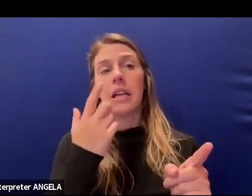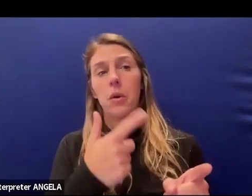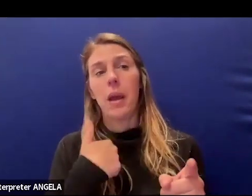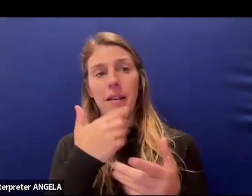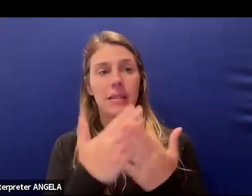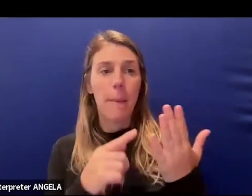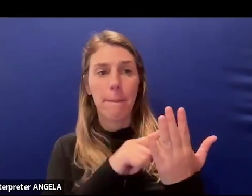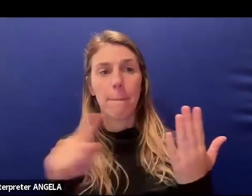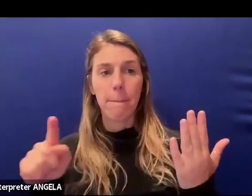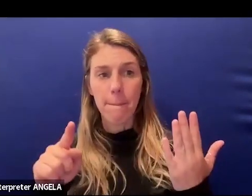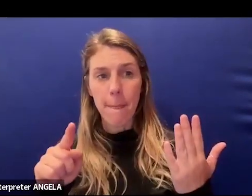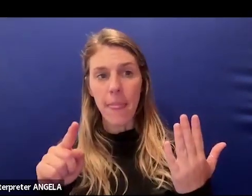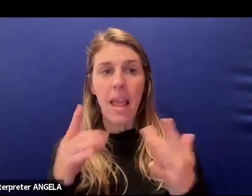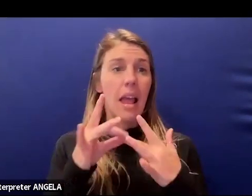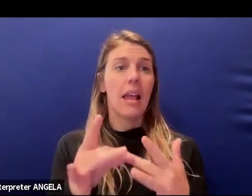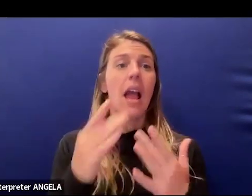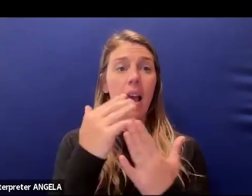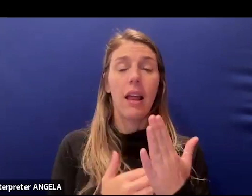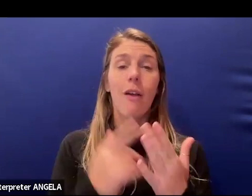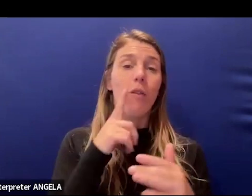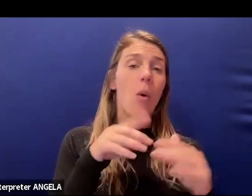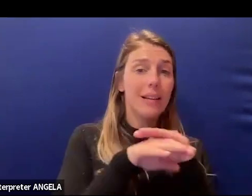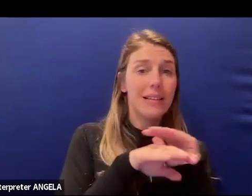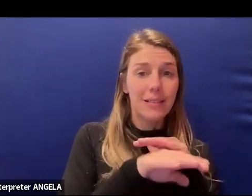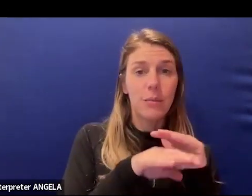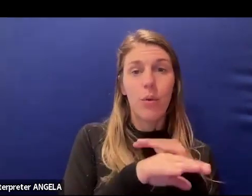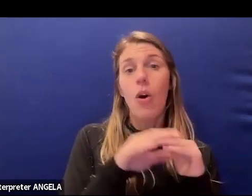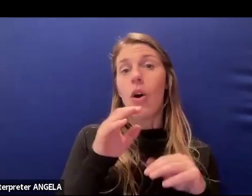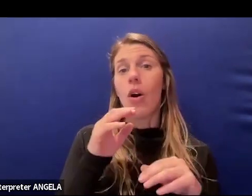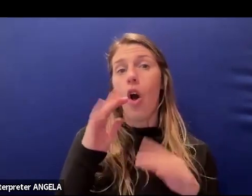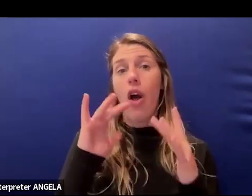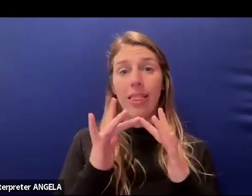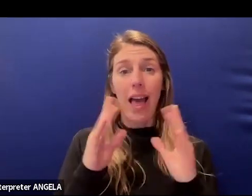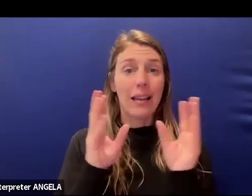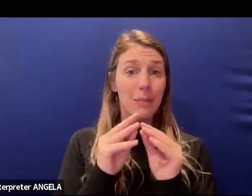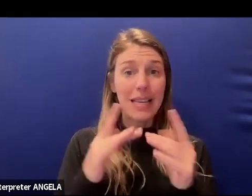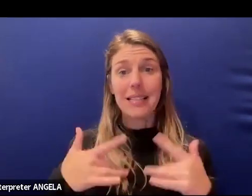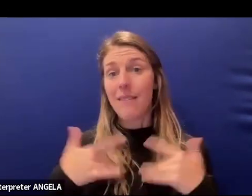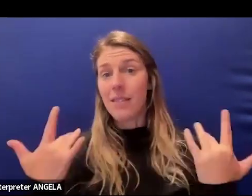We've published a guideline on accessible online meetings and events.